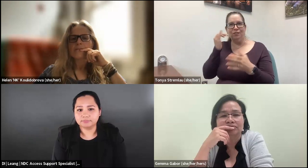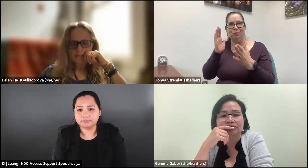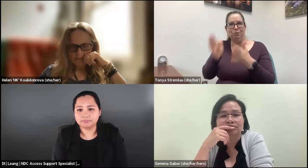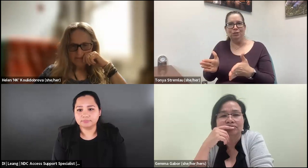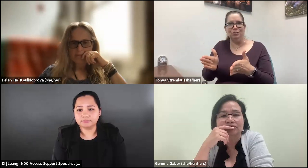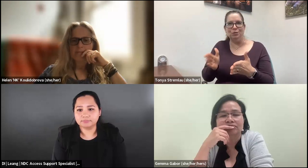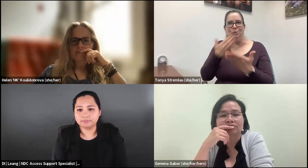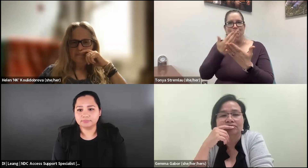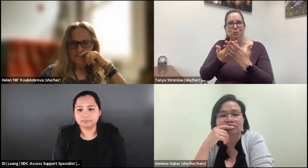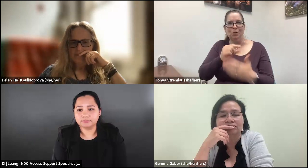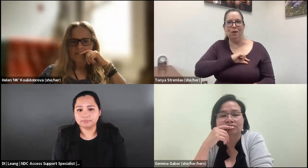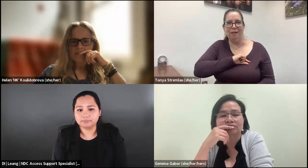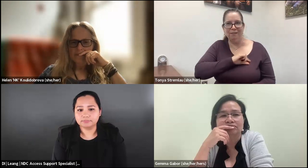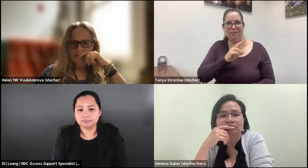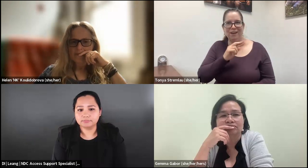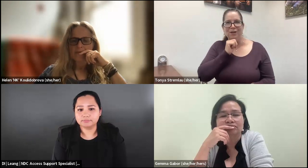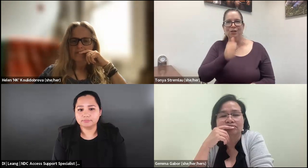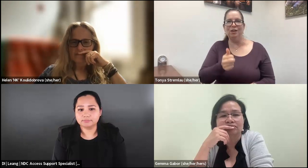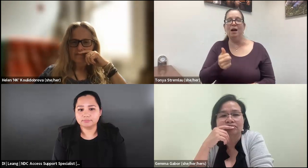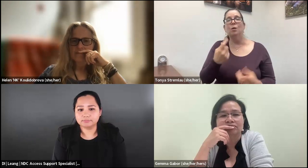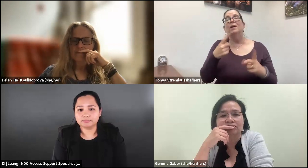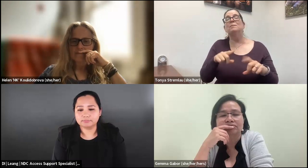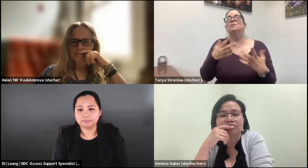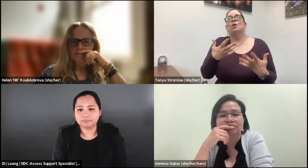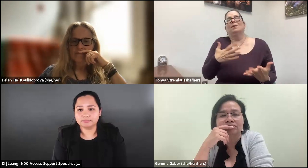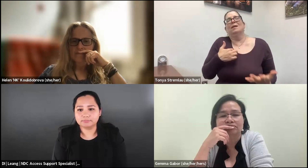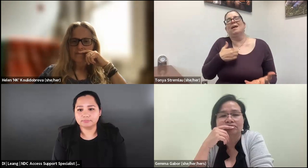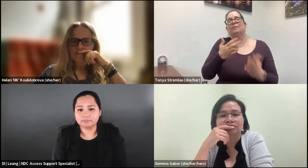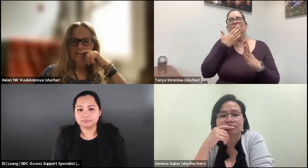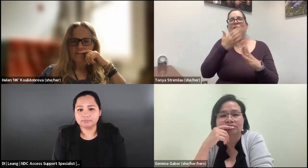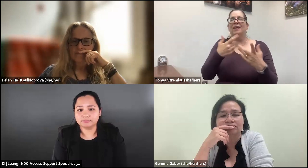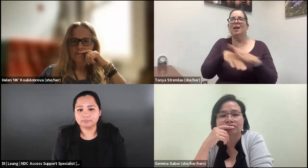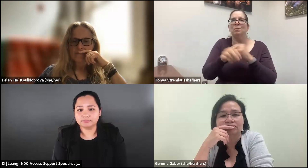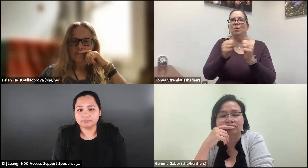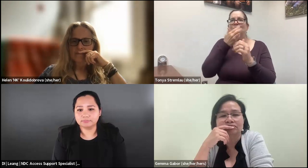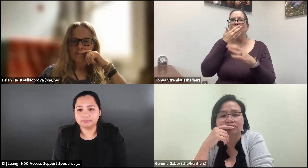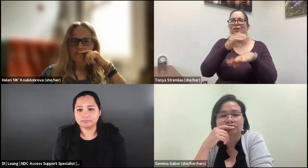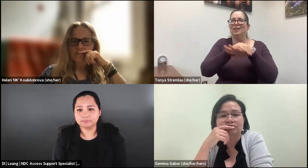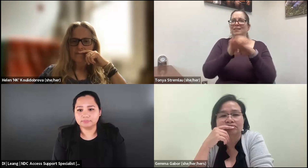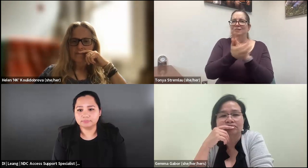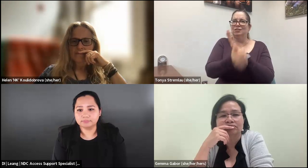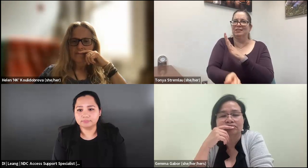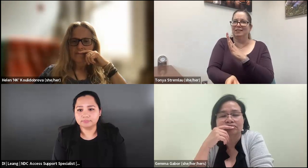So they weren't a great judge of that person in terms of their qualifications.